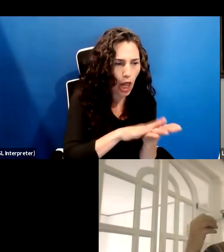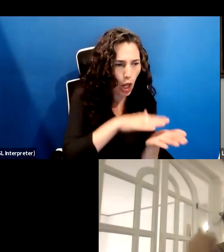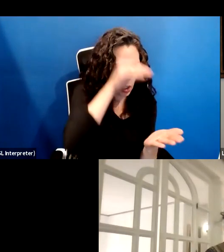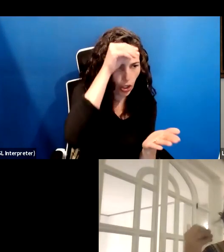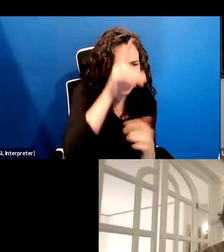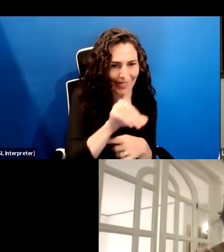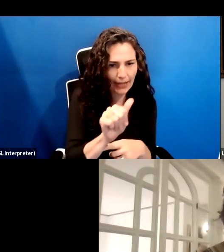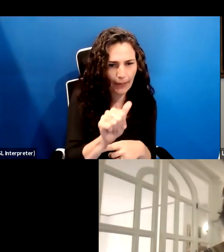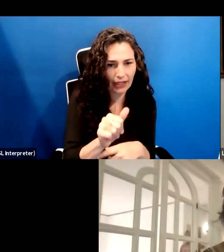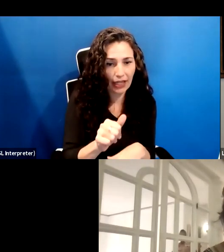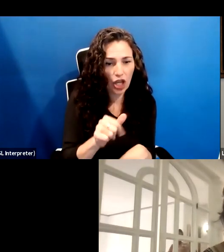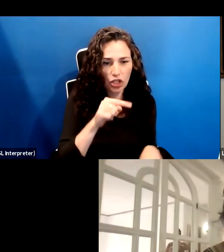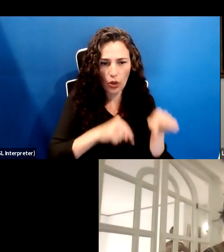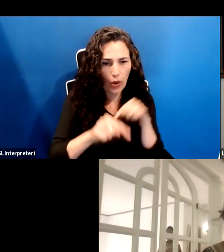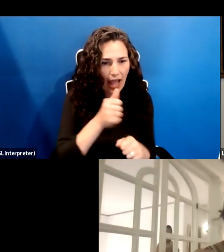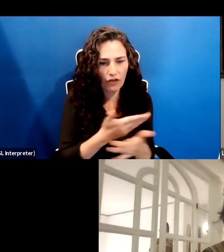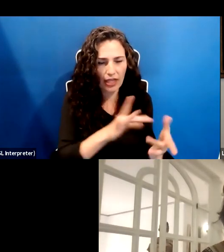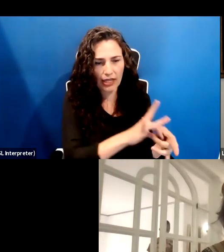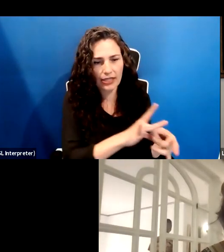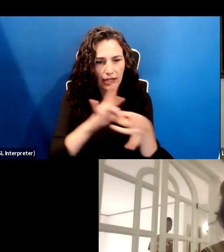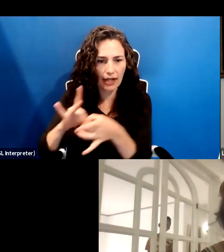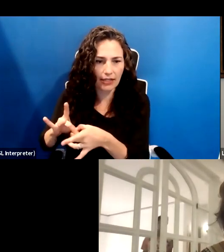"If George Bush," And you'll appreciate this as an Iraqi,